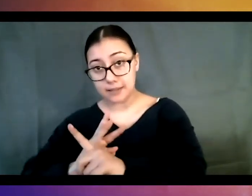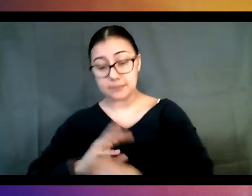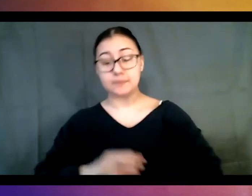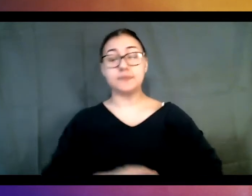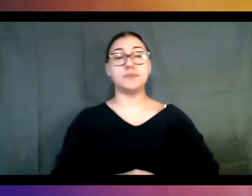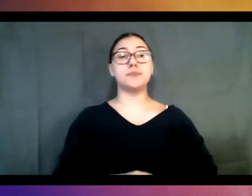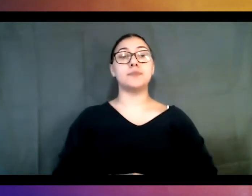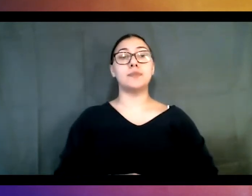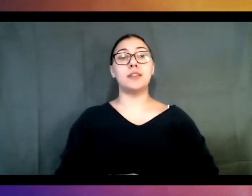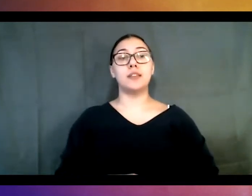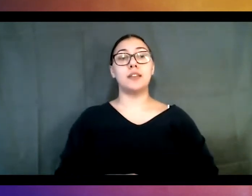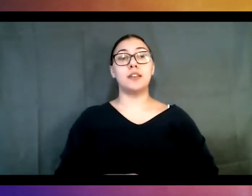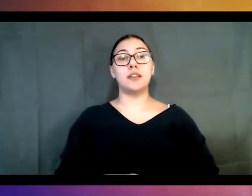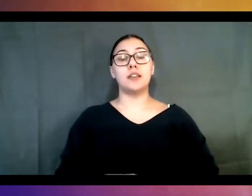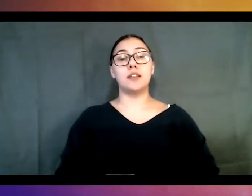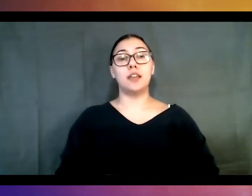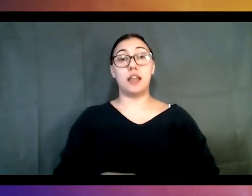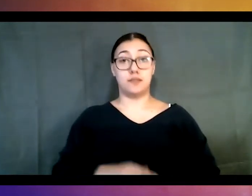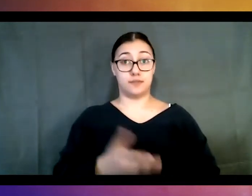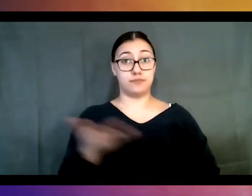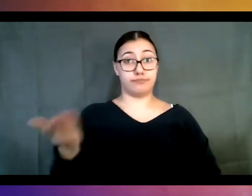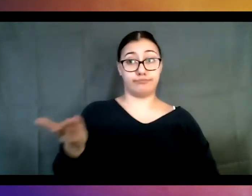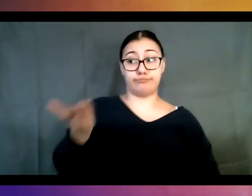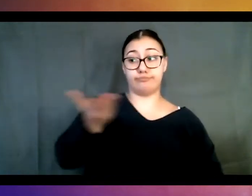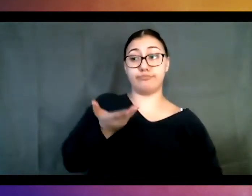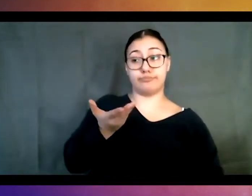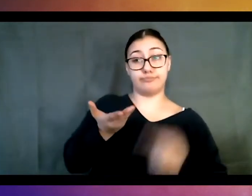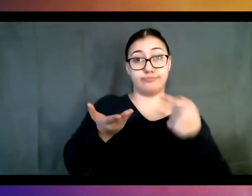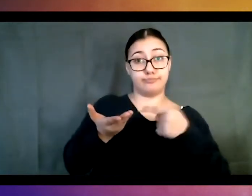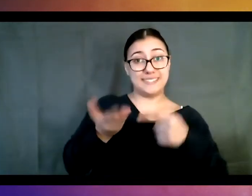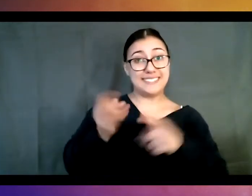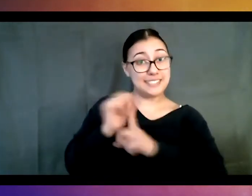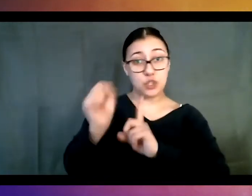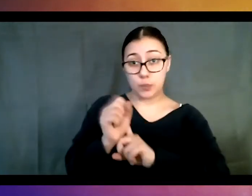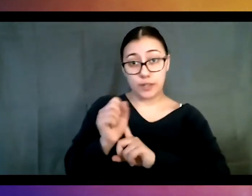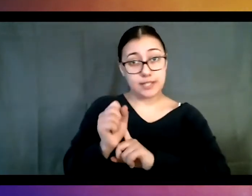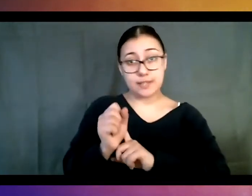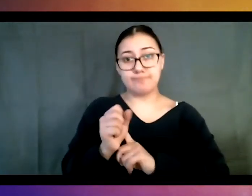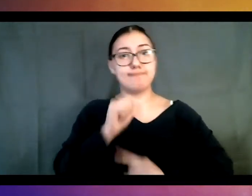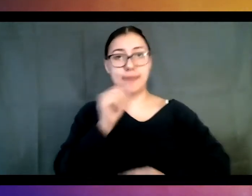is not within its jurisdictional authority, Commission staff will work to identify